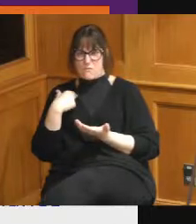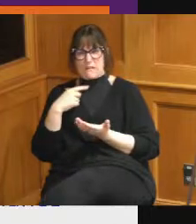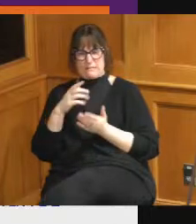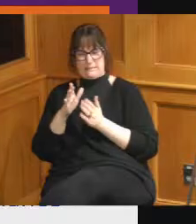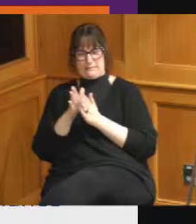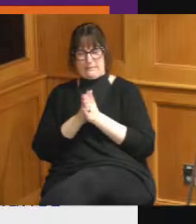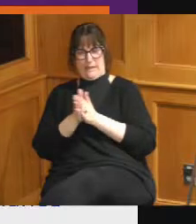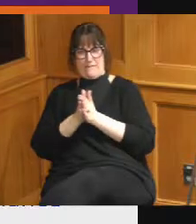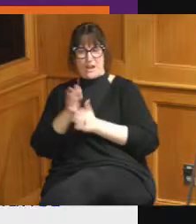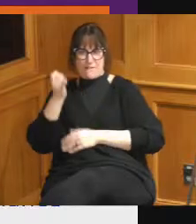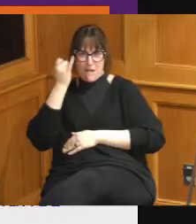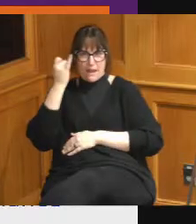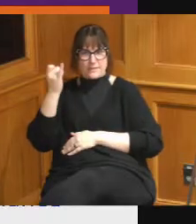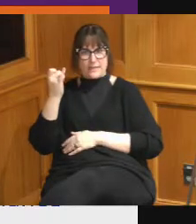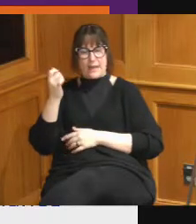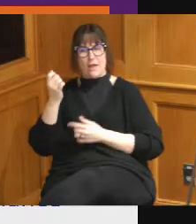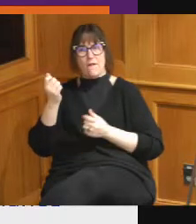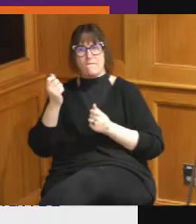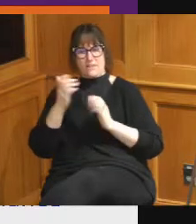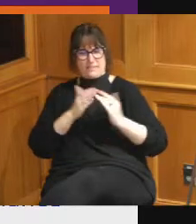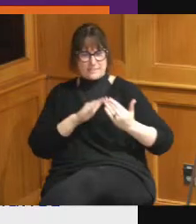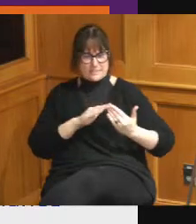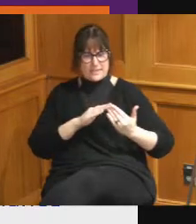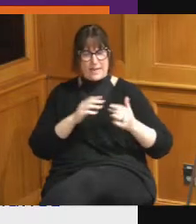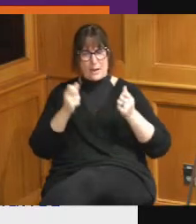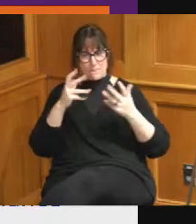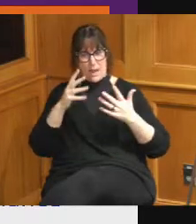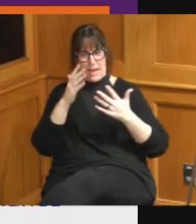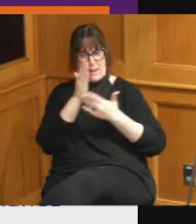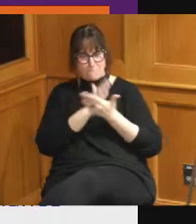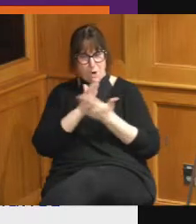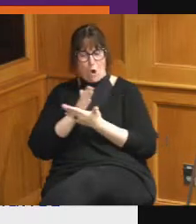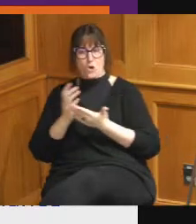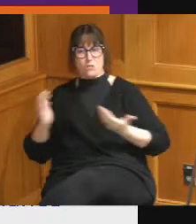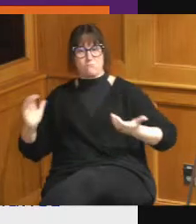the county and many parties working together to maximize the coordination of affordable housing